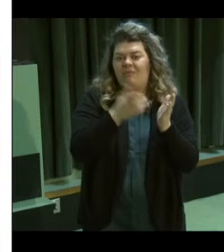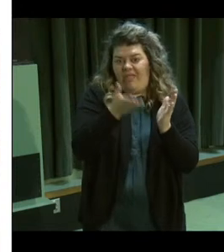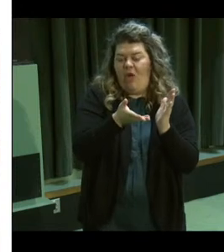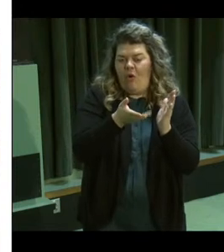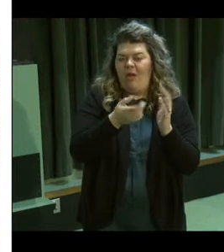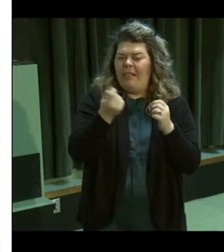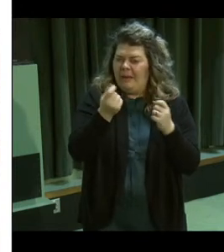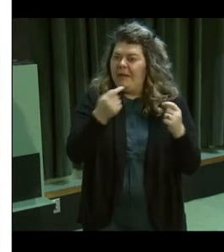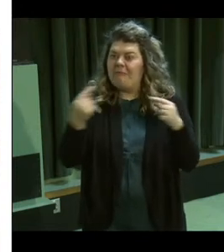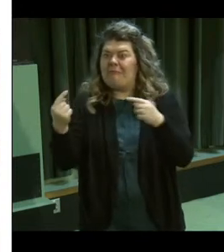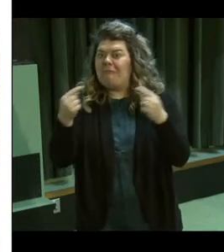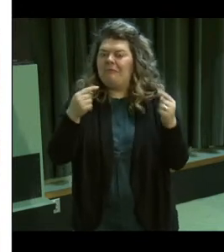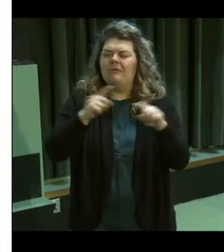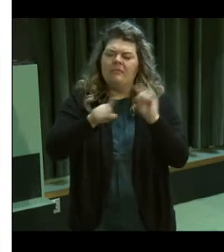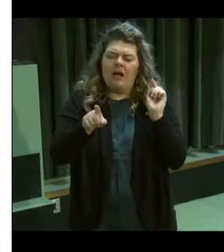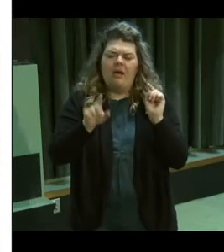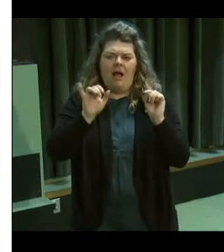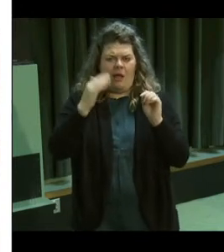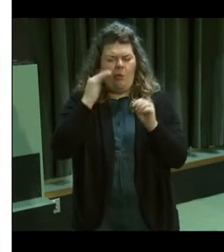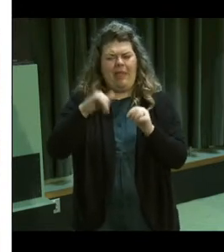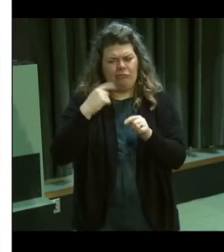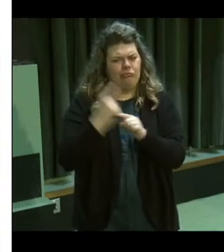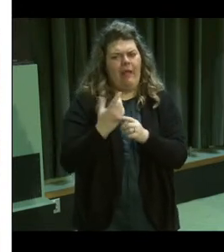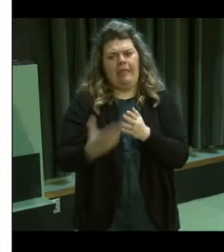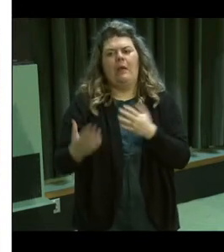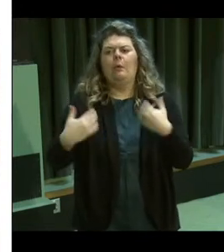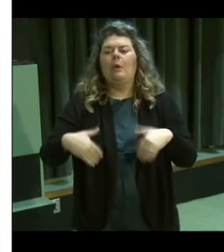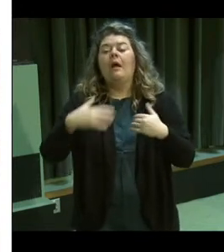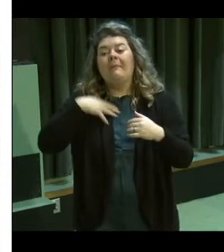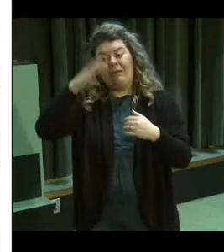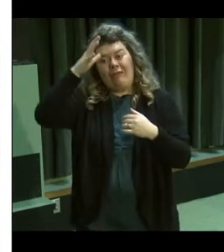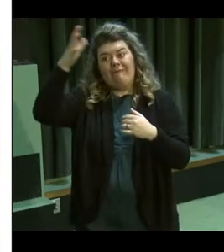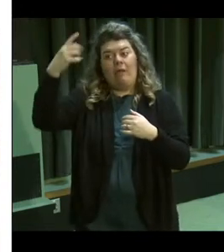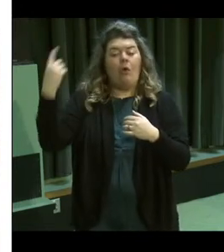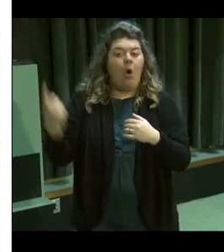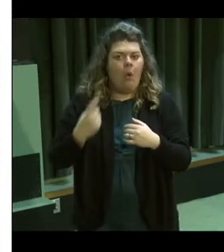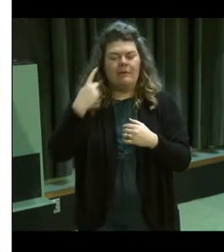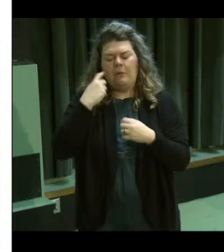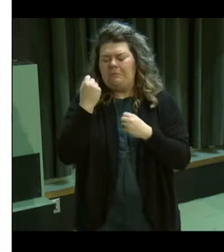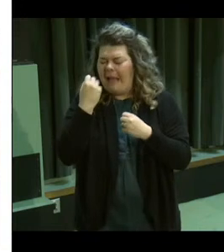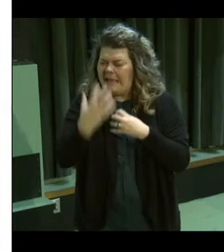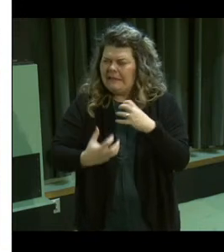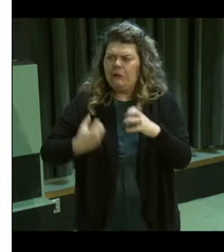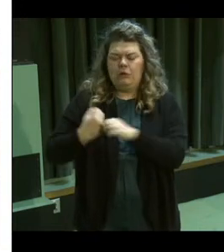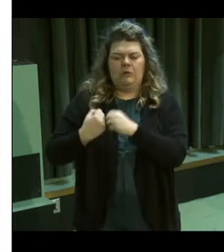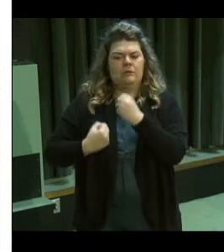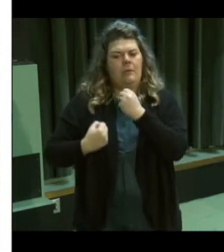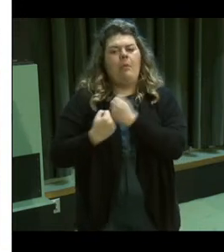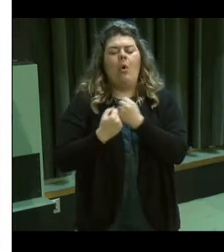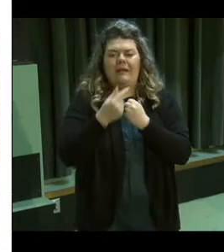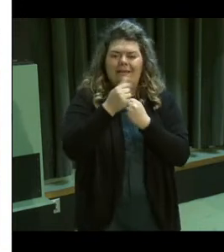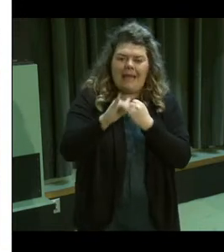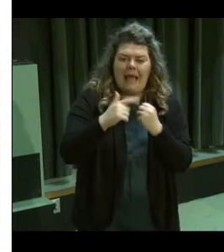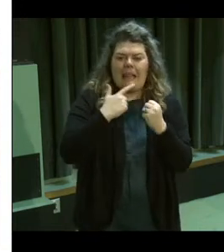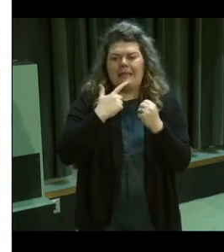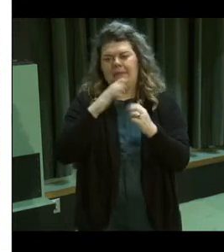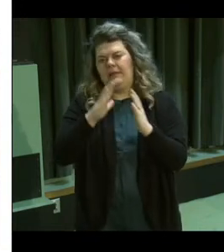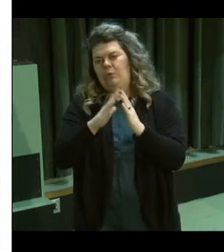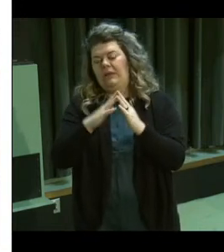controversy, but I know that it was the right thing to do, because I know that my